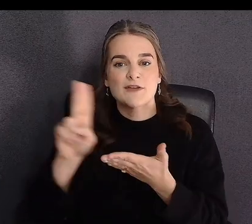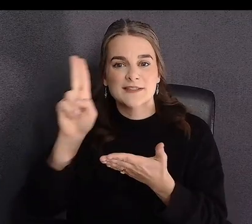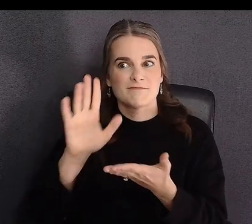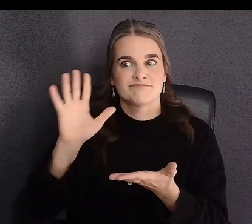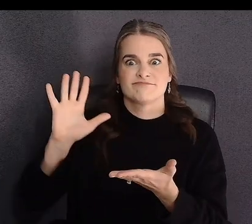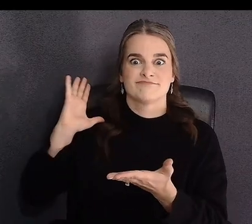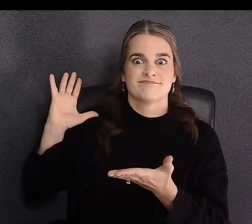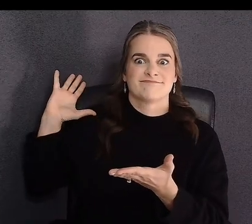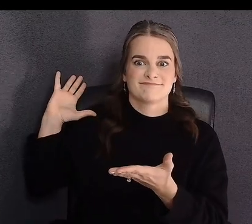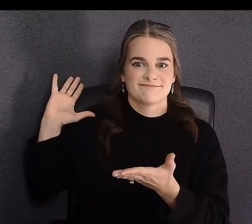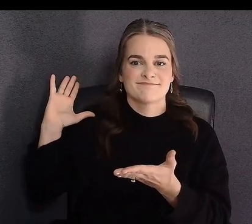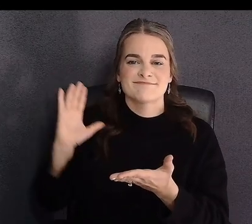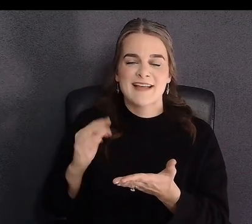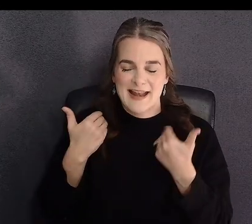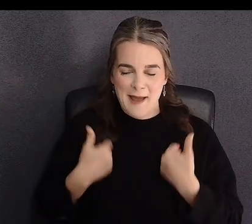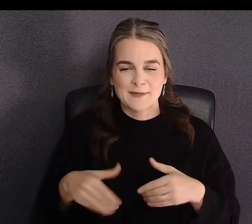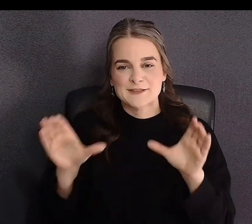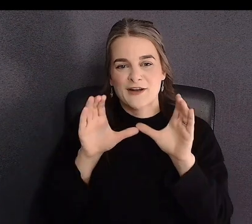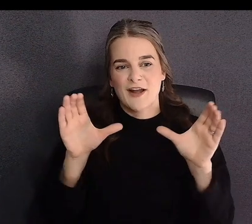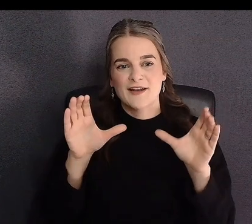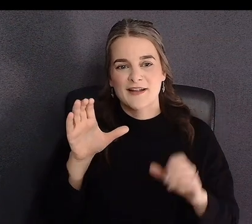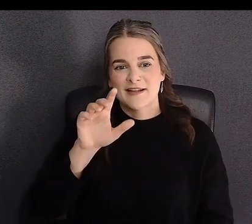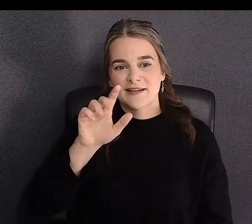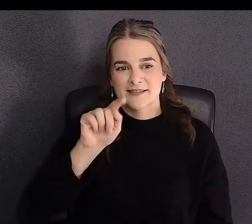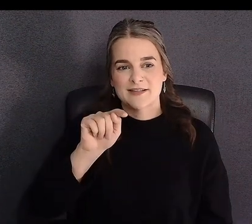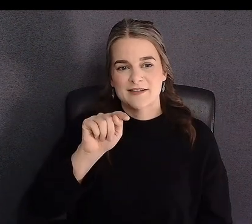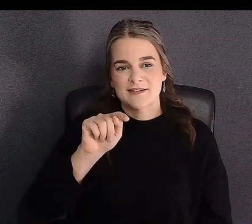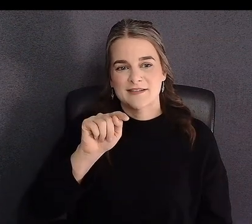And I'm a certified ATR Recreation Specialist.